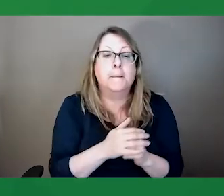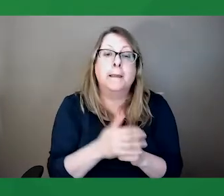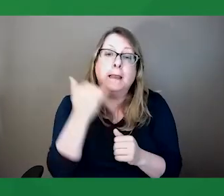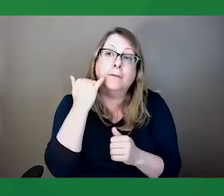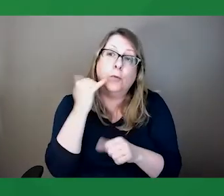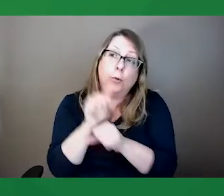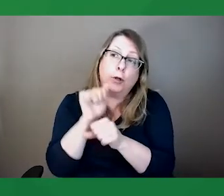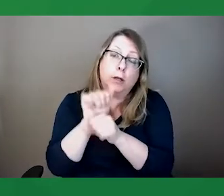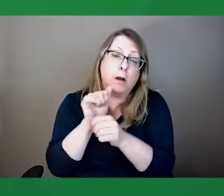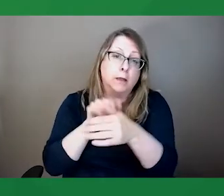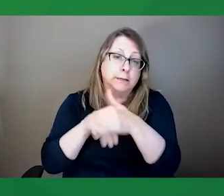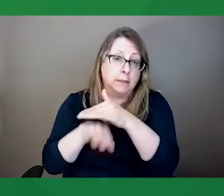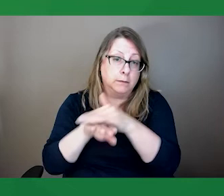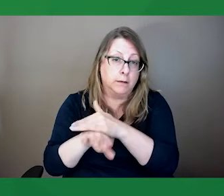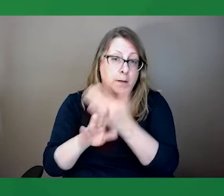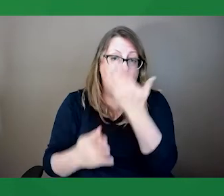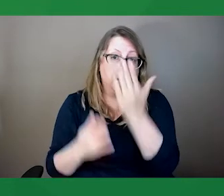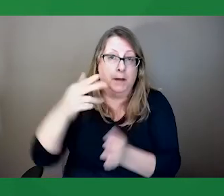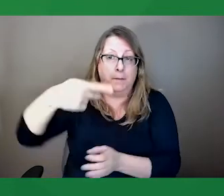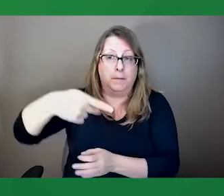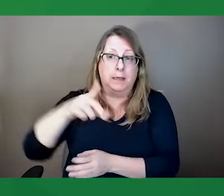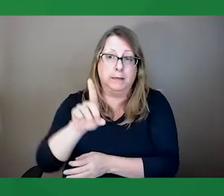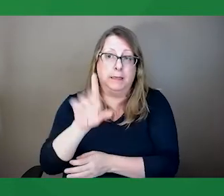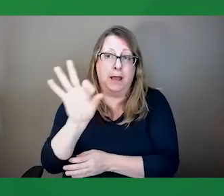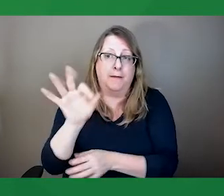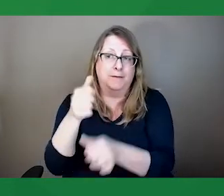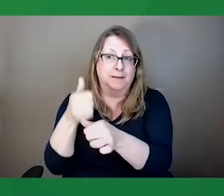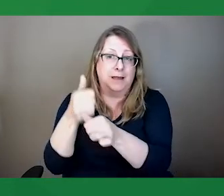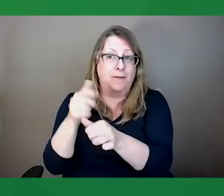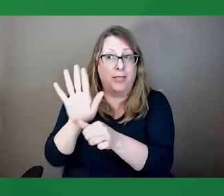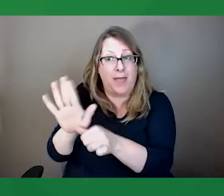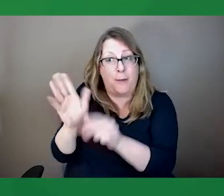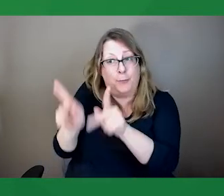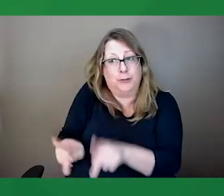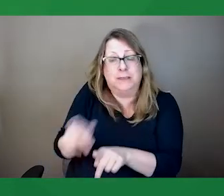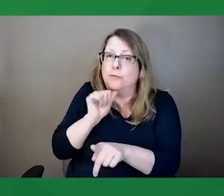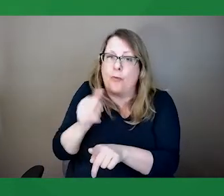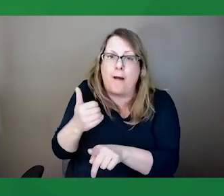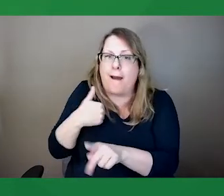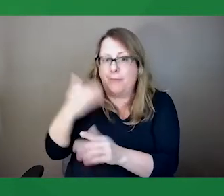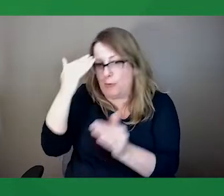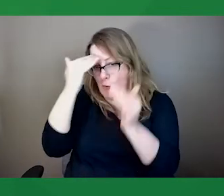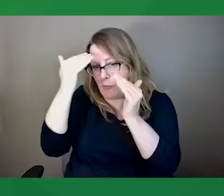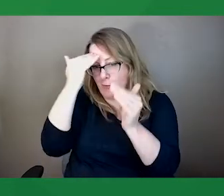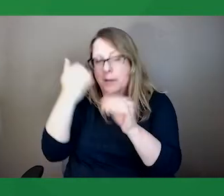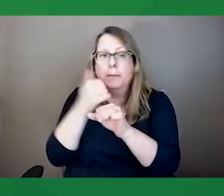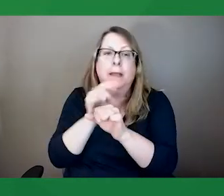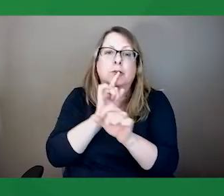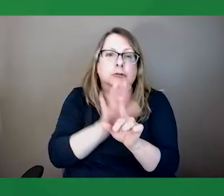maybe the PDF person doesn't have that specific knowledge. So you want to make sure you assign the specific teams